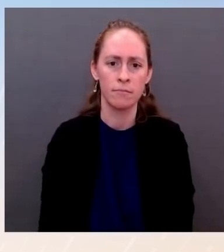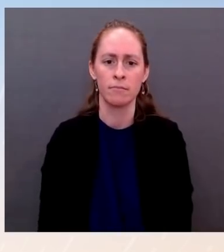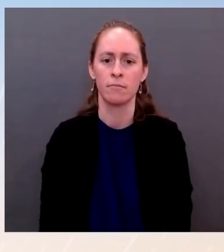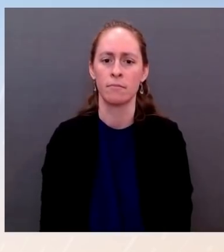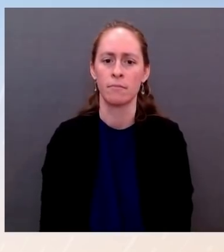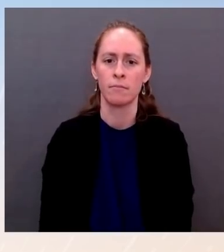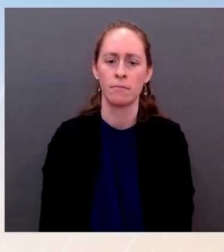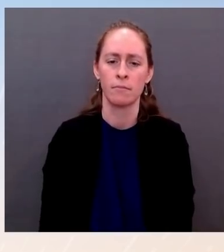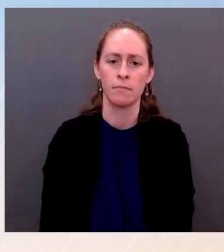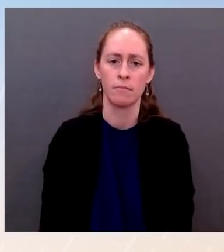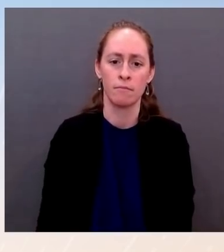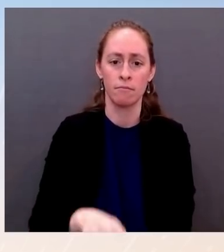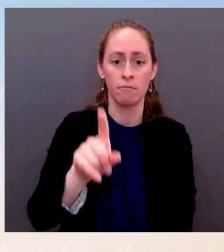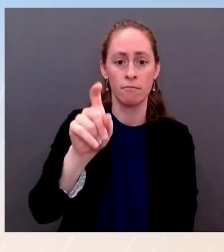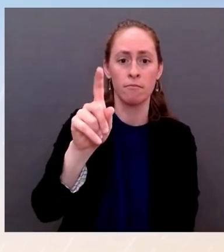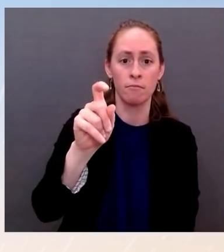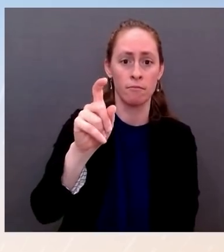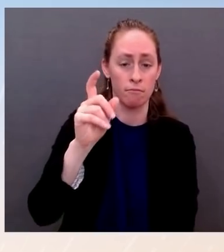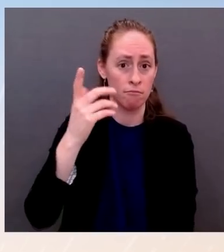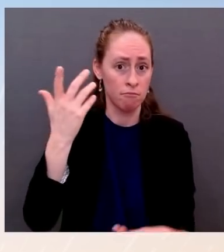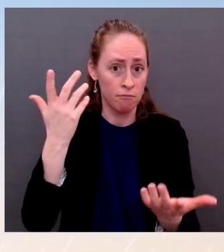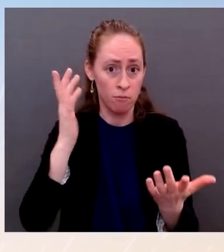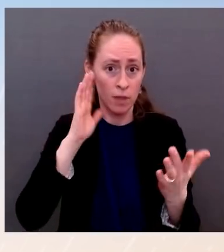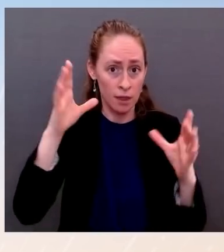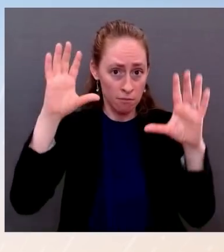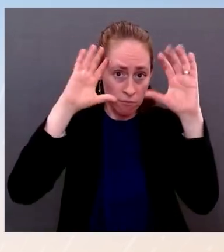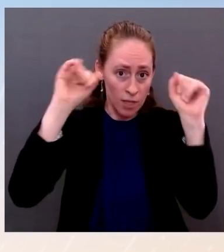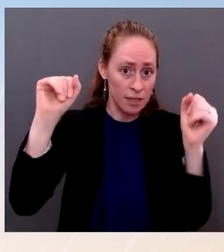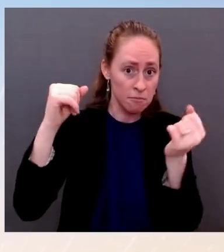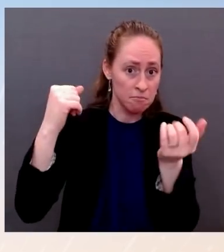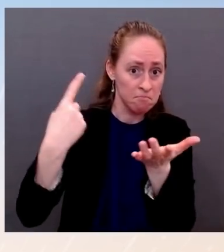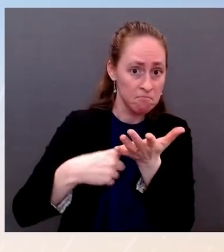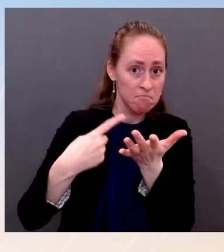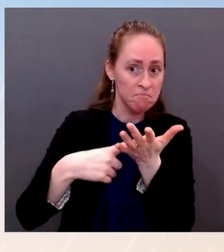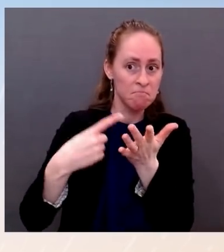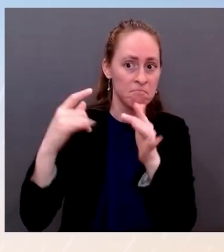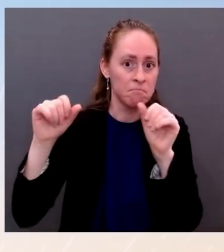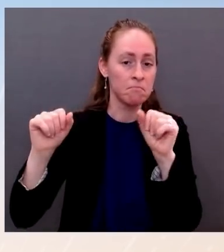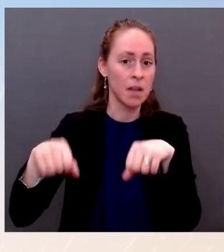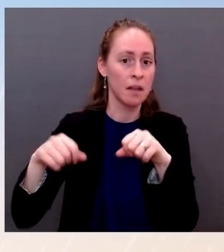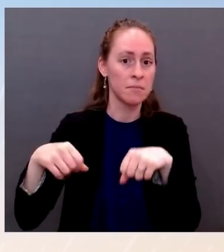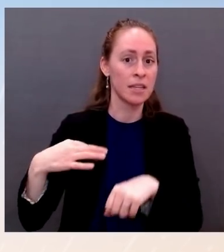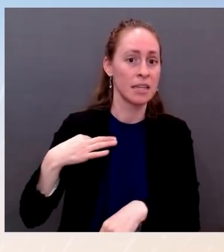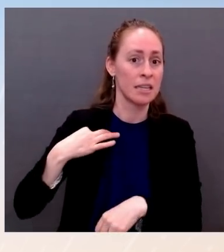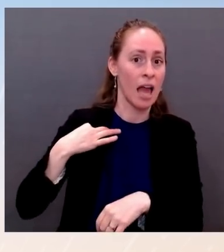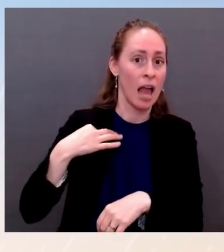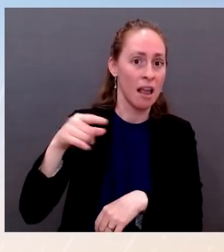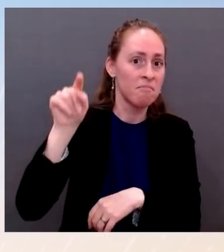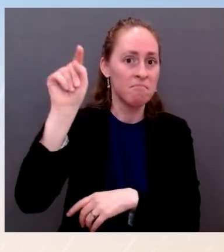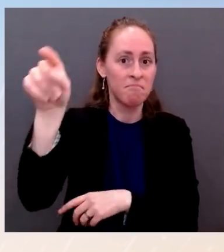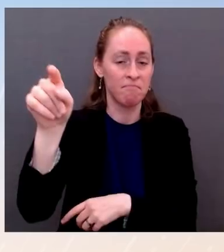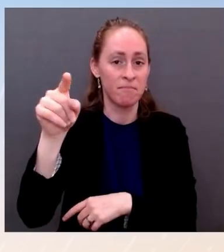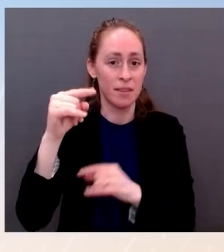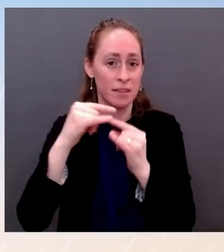Ms. Psaki: Here's what I can tell you: There's not plans for that. But I can tell you that it could be as early as next week.